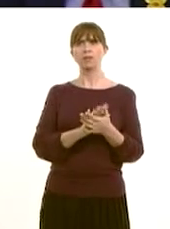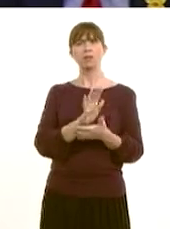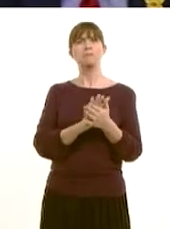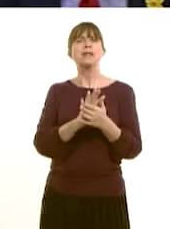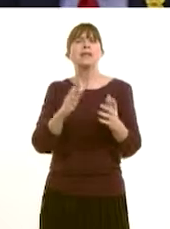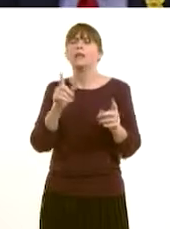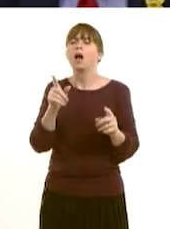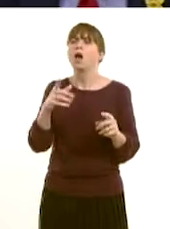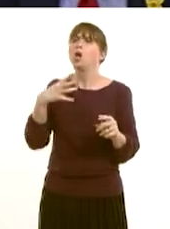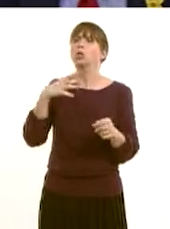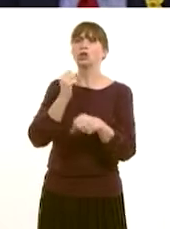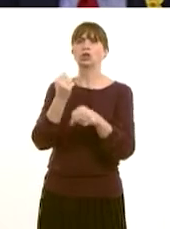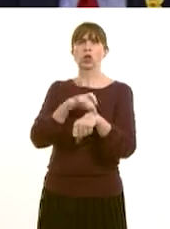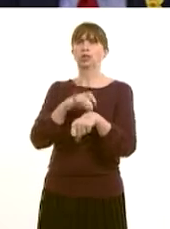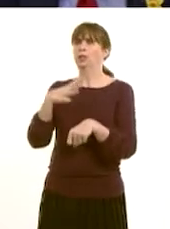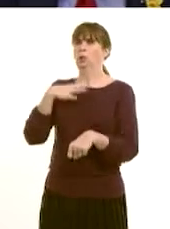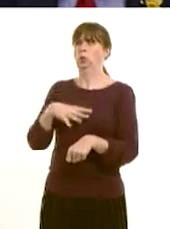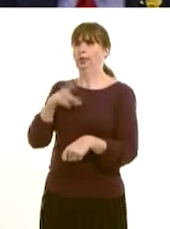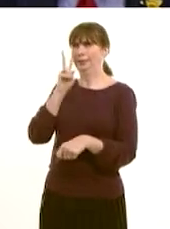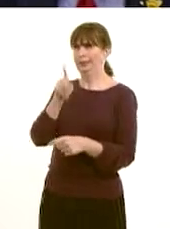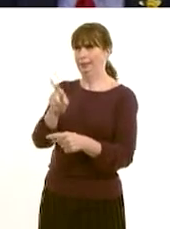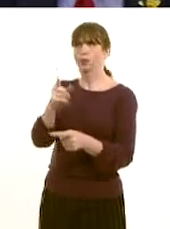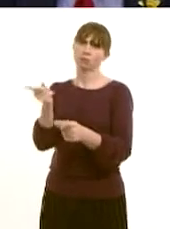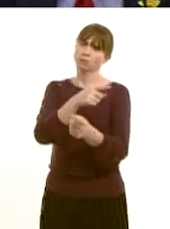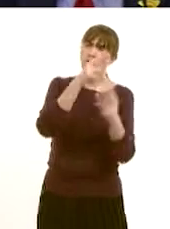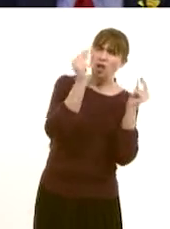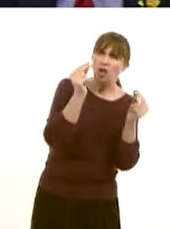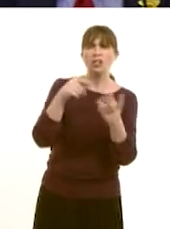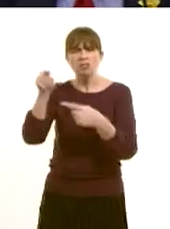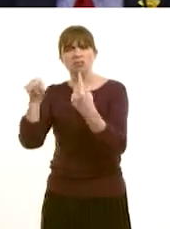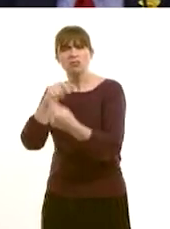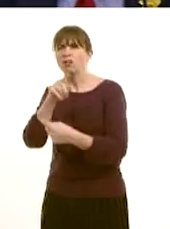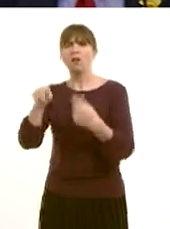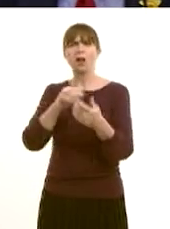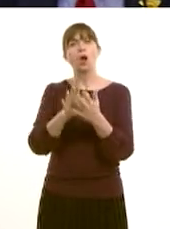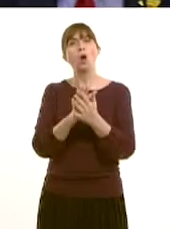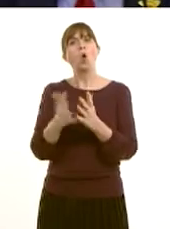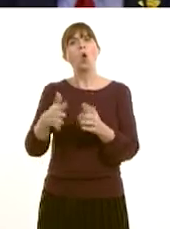And would you accept that spending money on expensive locum cover to provide support when